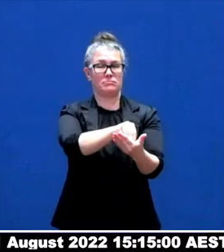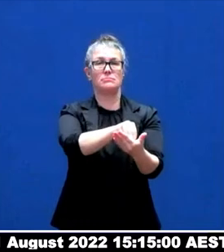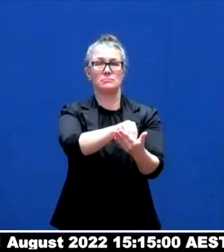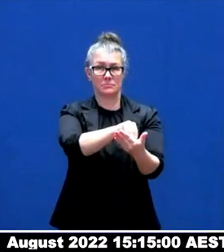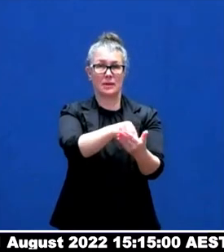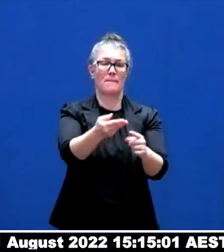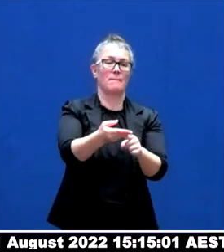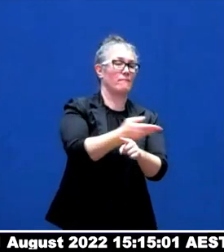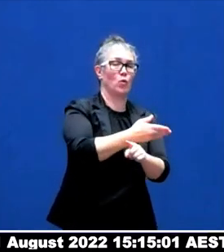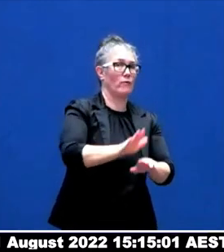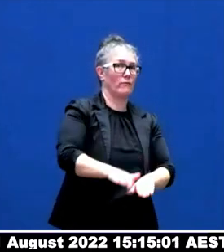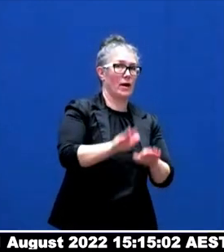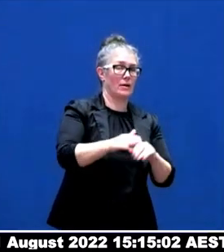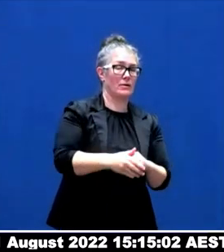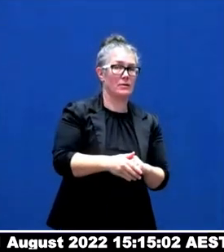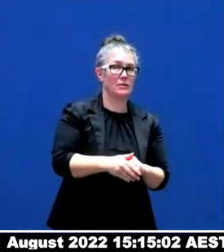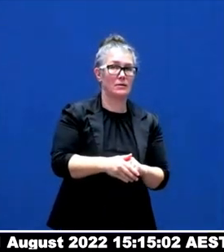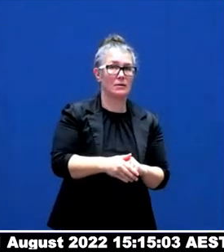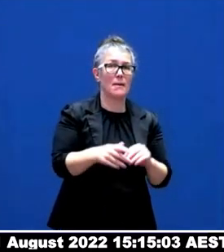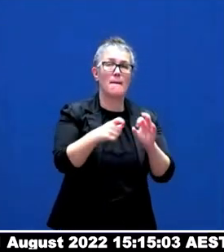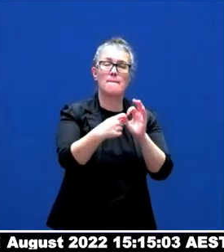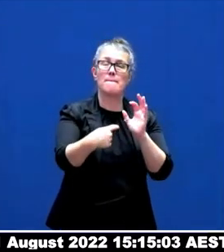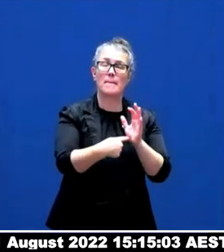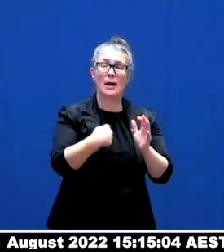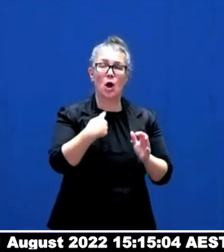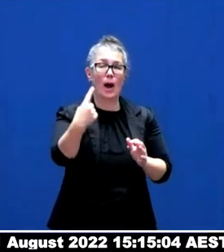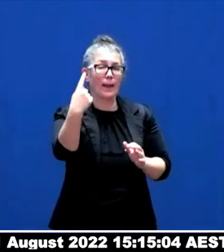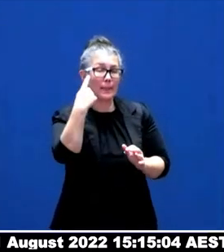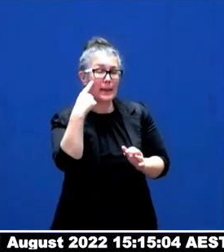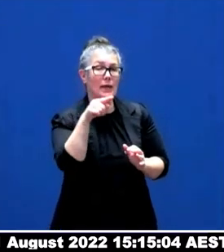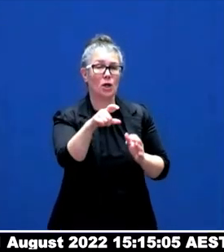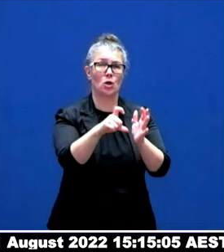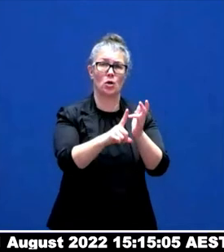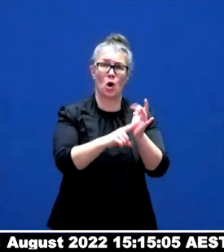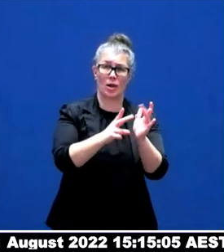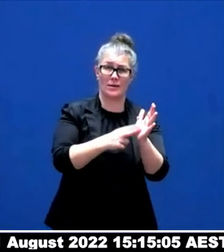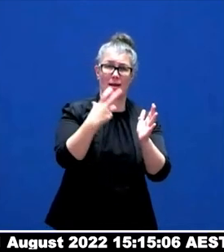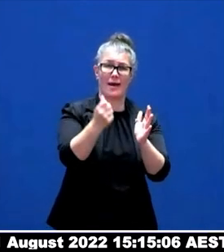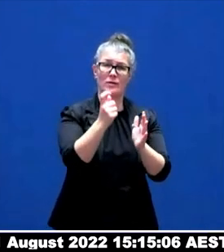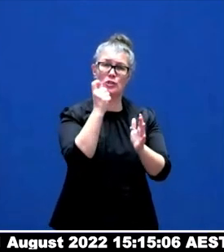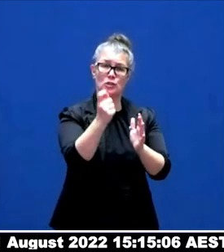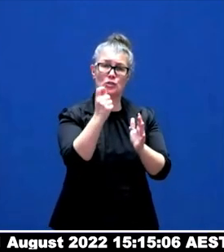to the flood, but I do believe Colin has an upcoming plan reassessment date booked in,